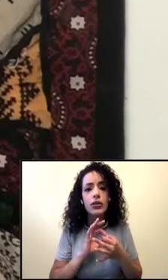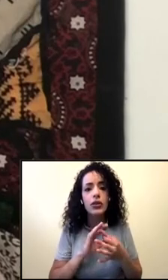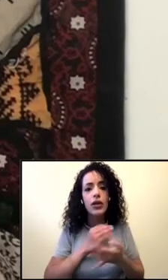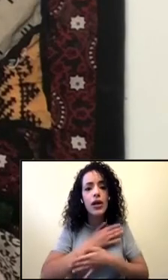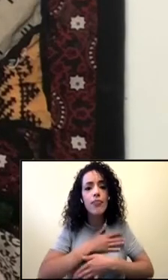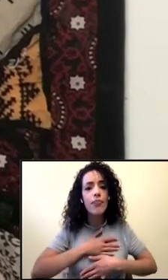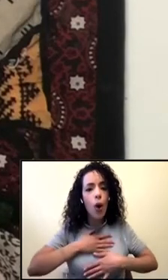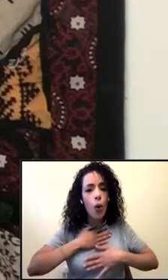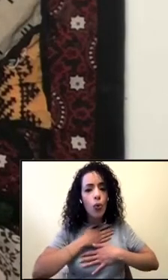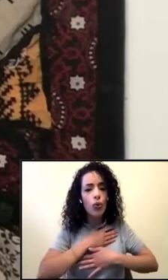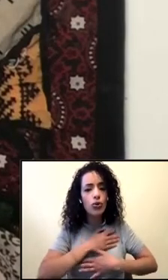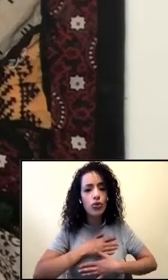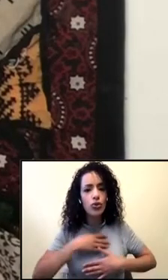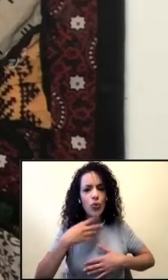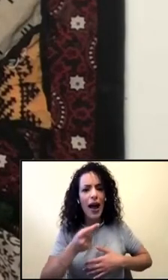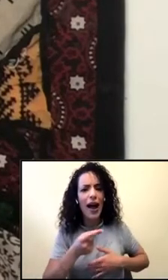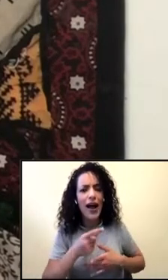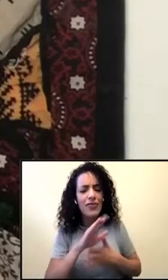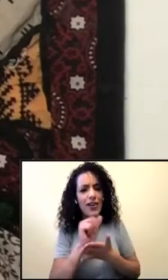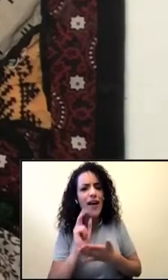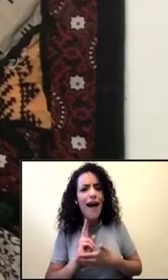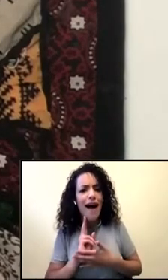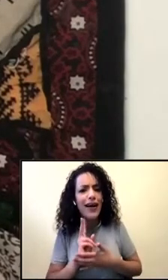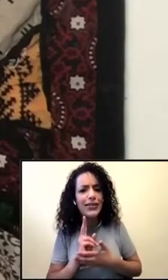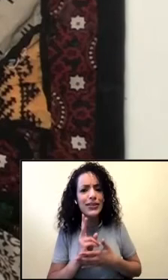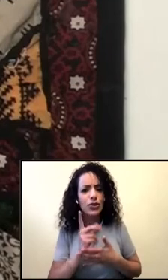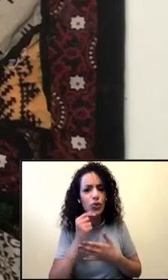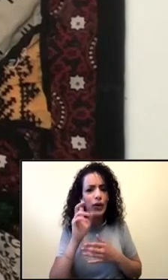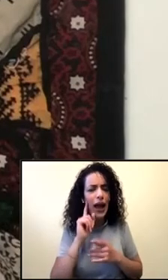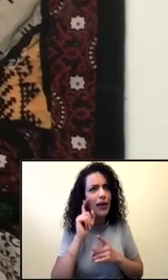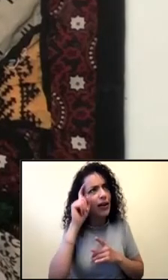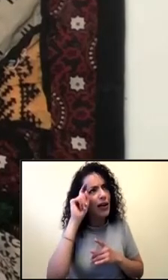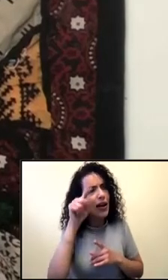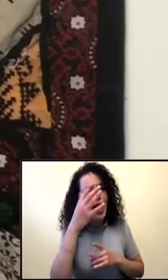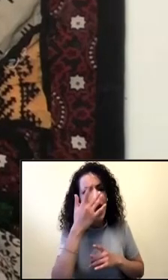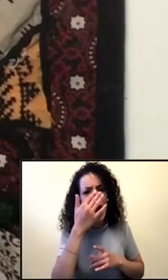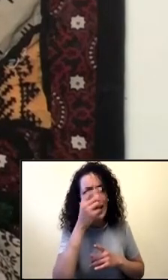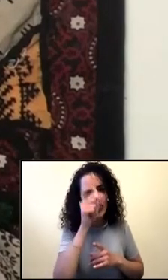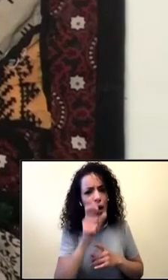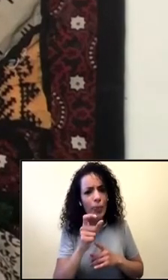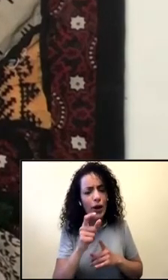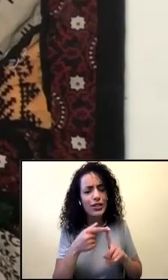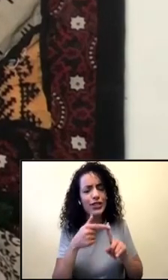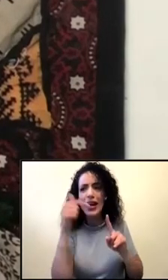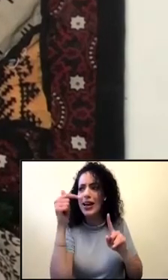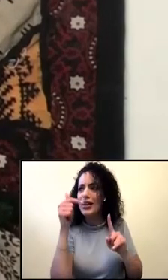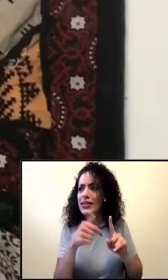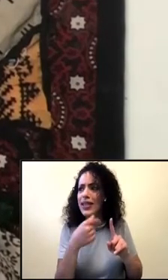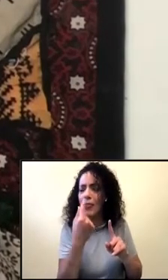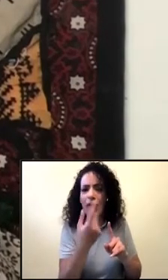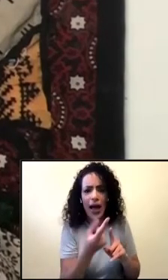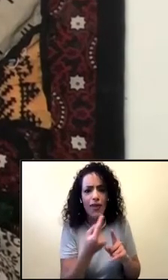we get an accent, we can guess ages. There's a depth to every pause, every silence.